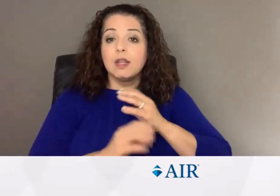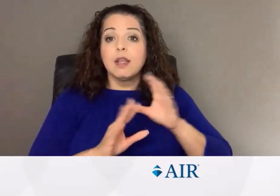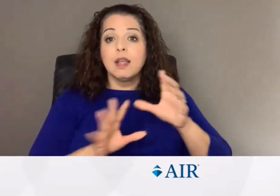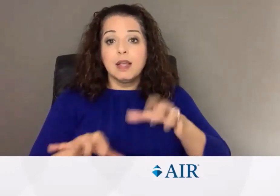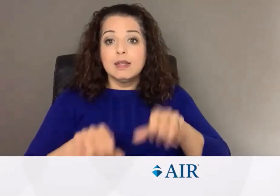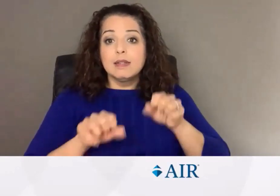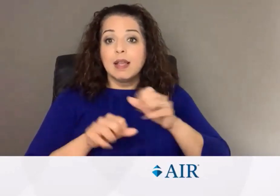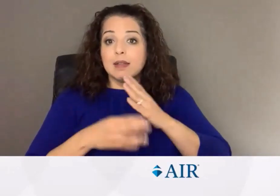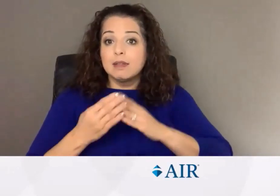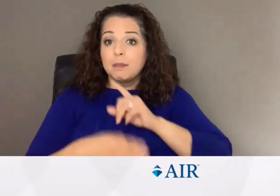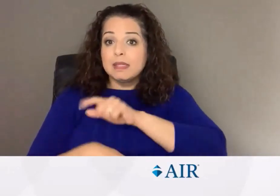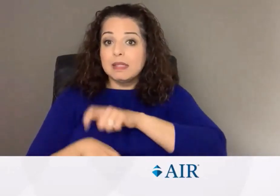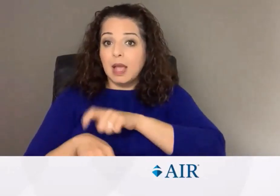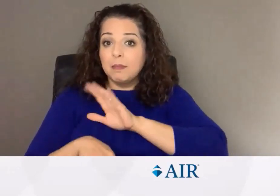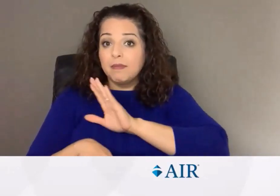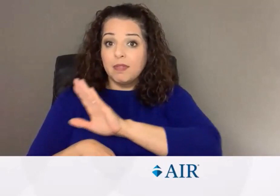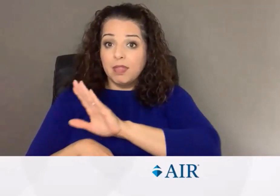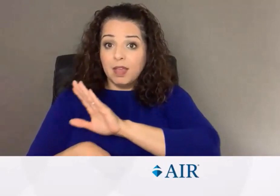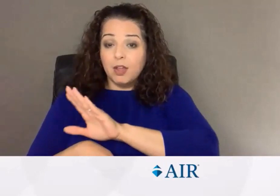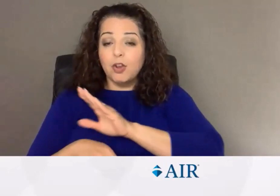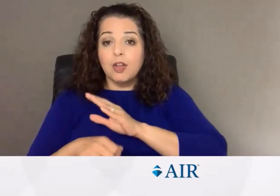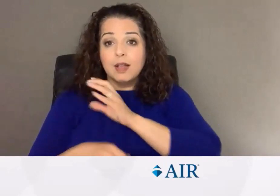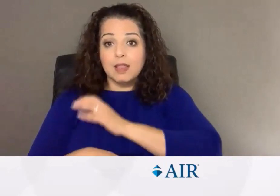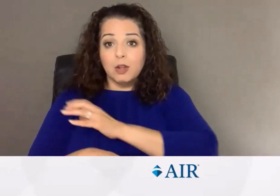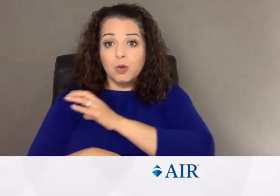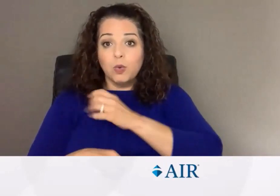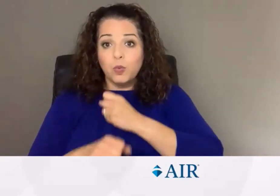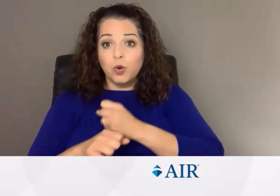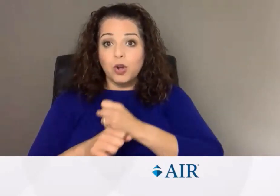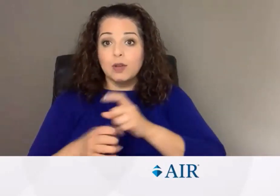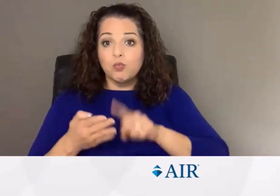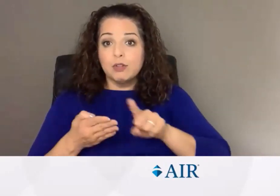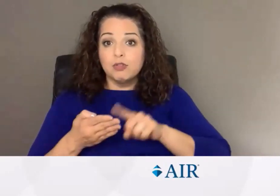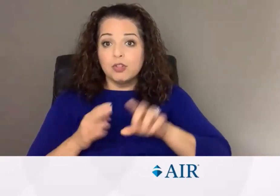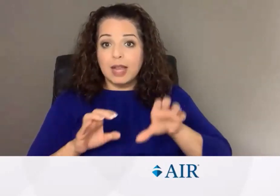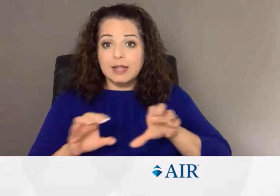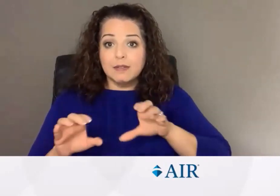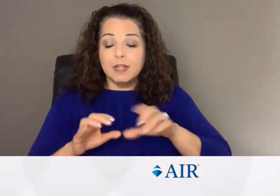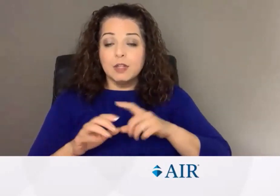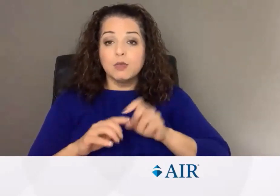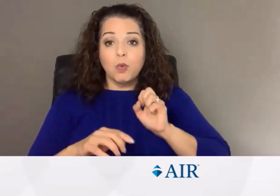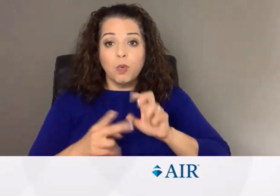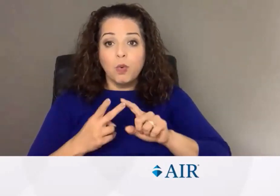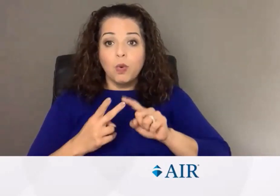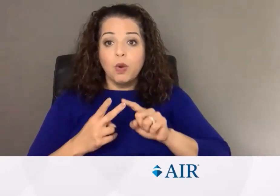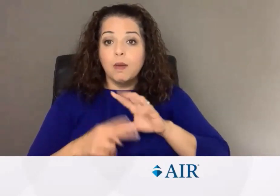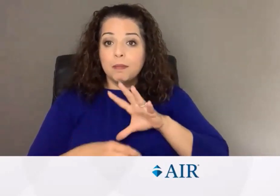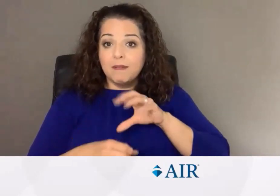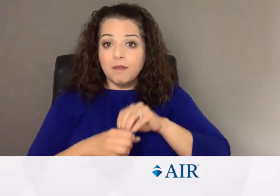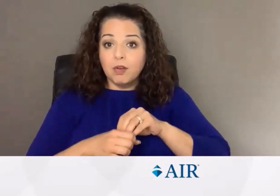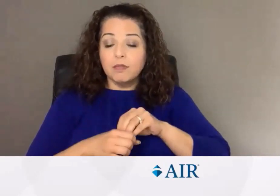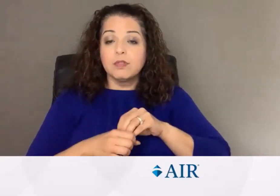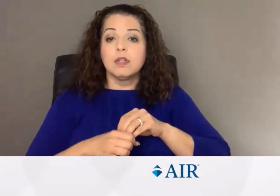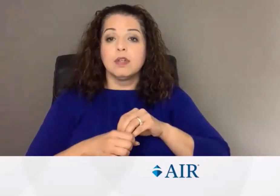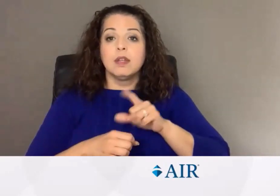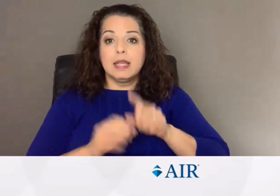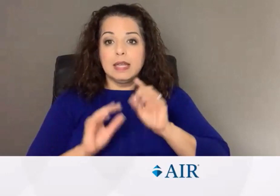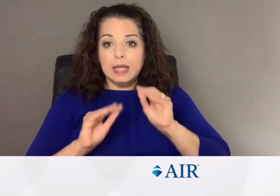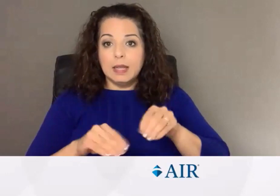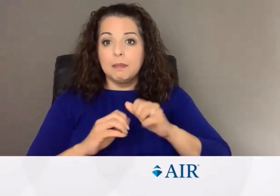in research activities or being involved in implementation activities.